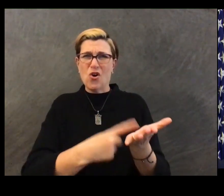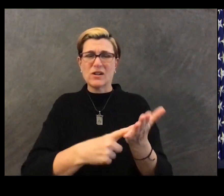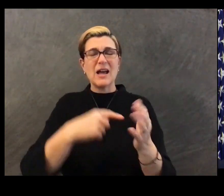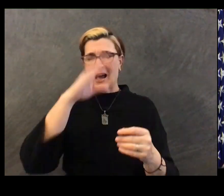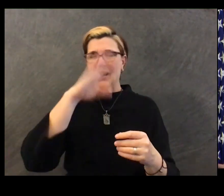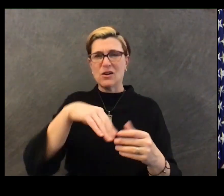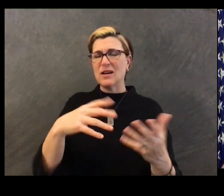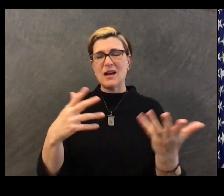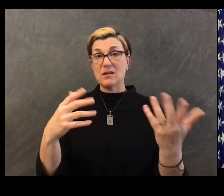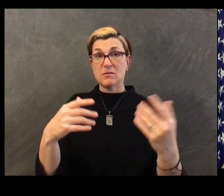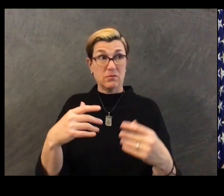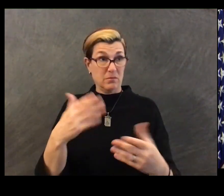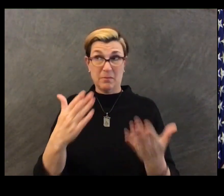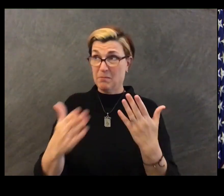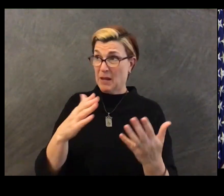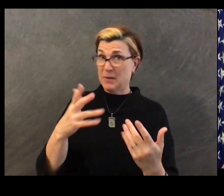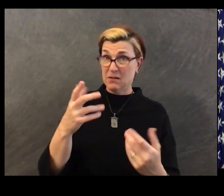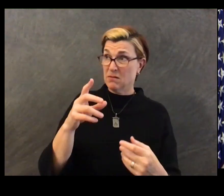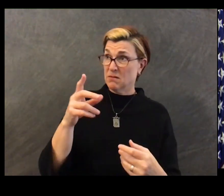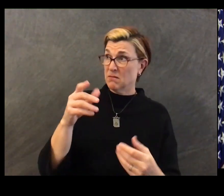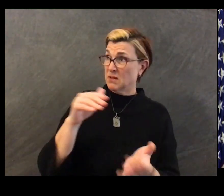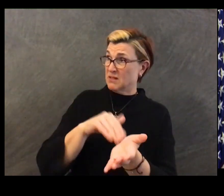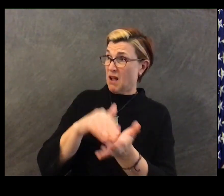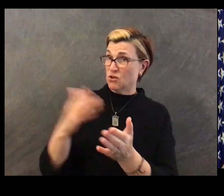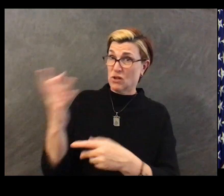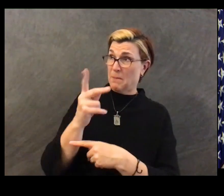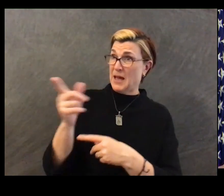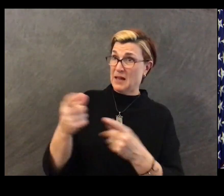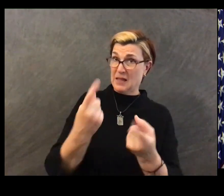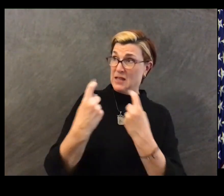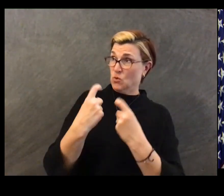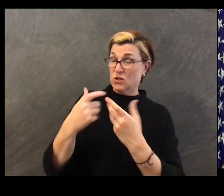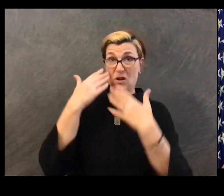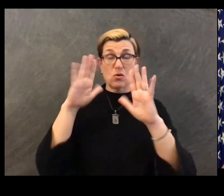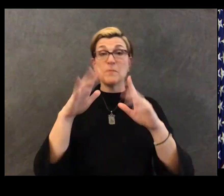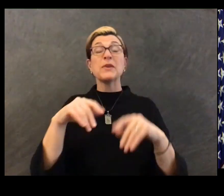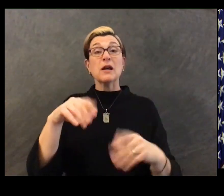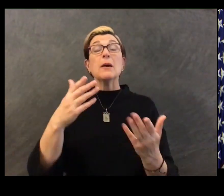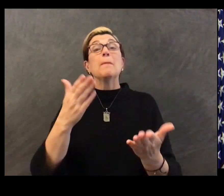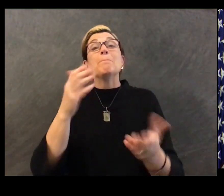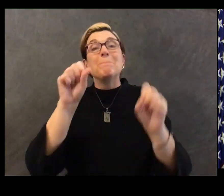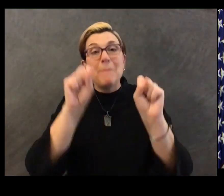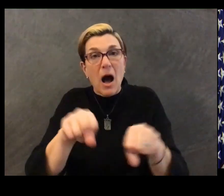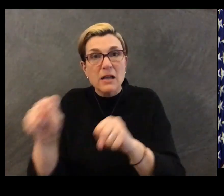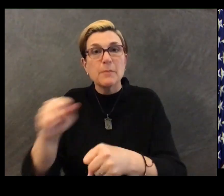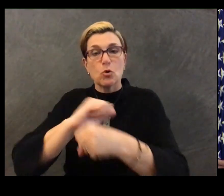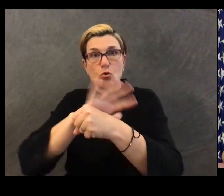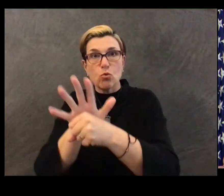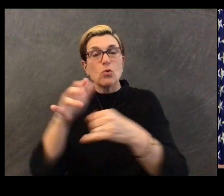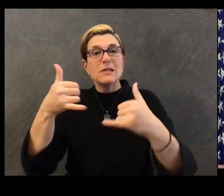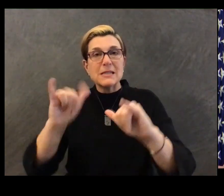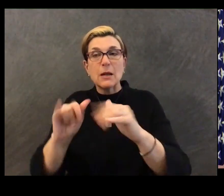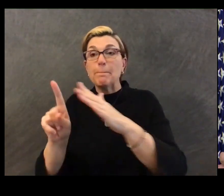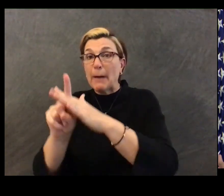you'd like to continue but we may have some embers and we're going to put them out of Corona but we may have a big flu season but that's different flu is very